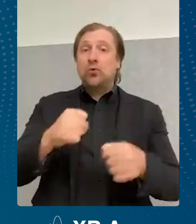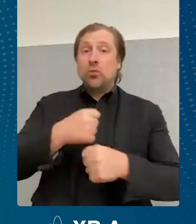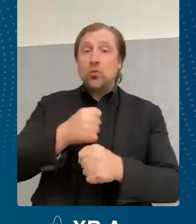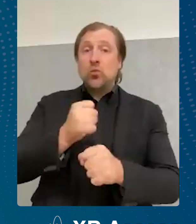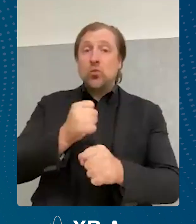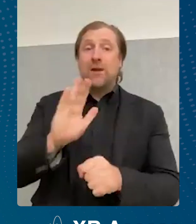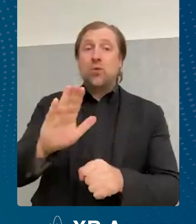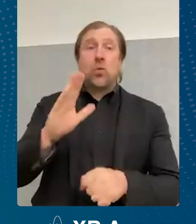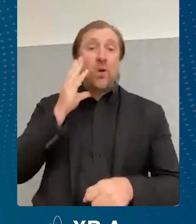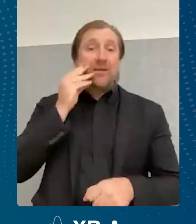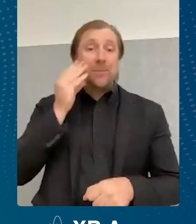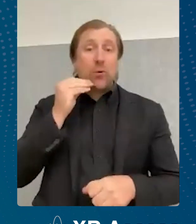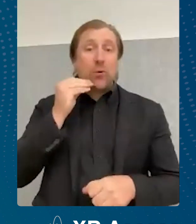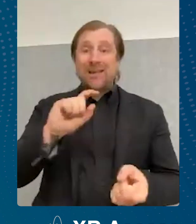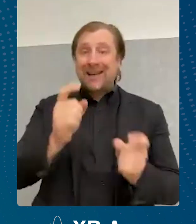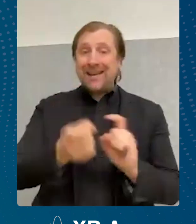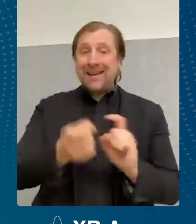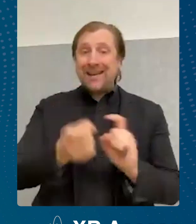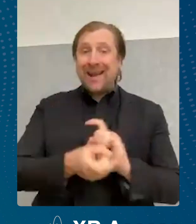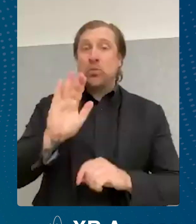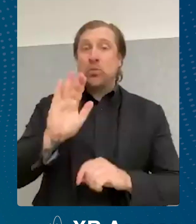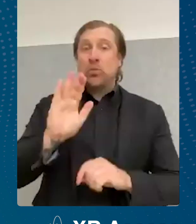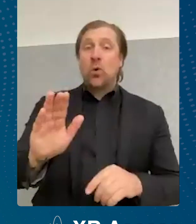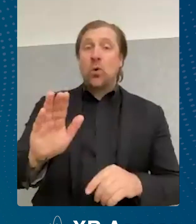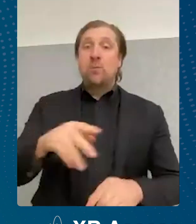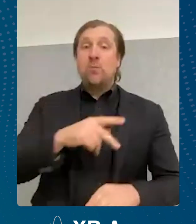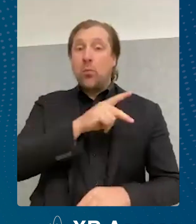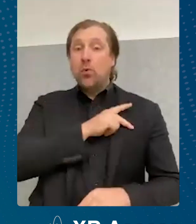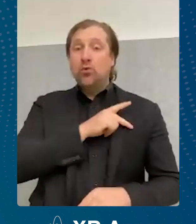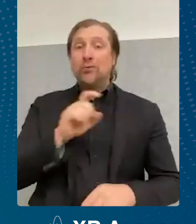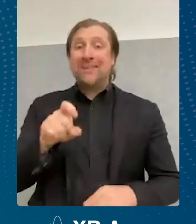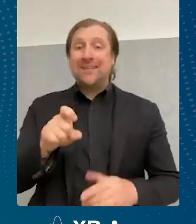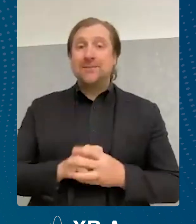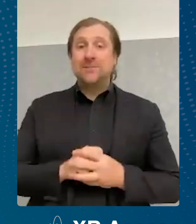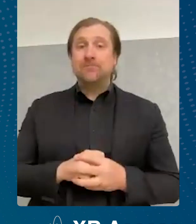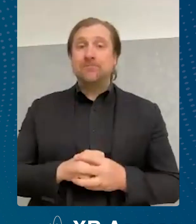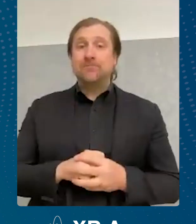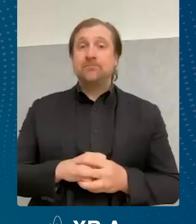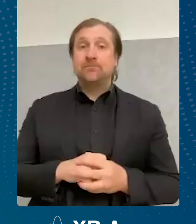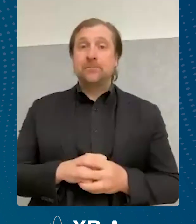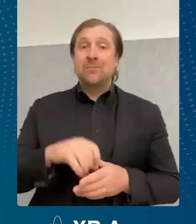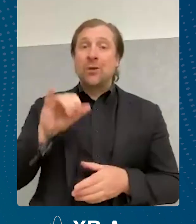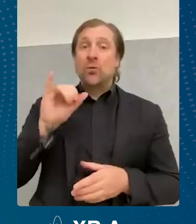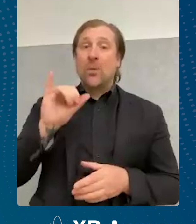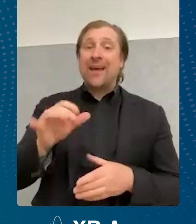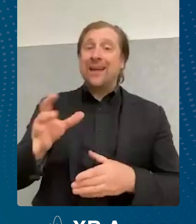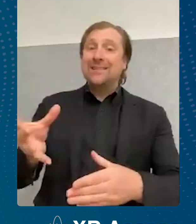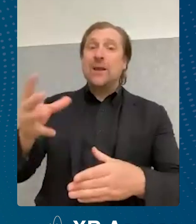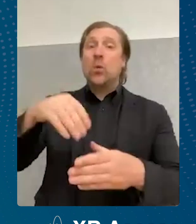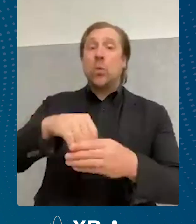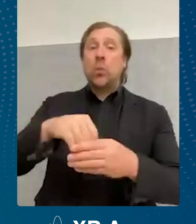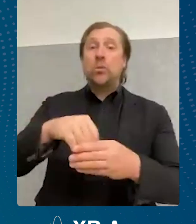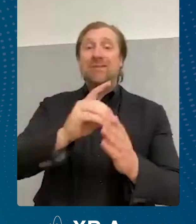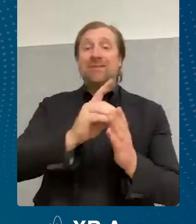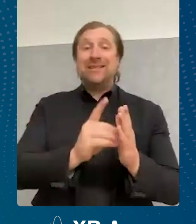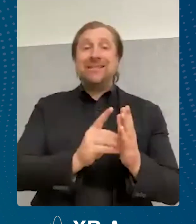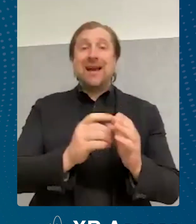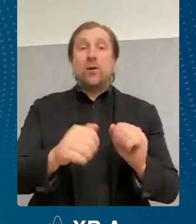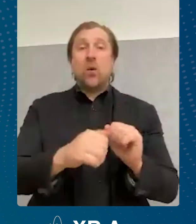your experience, adapt to your own personal needs, not only is an inclusive design approach, but it ends up